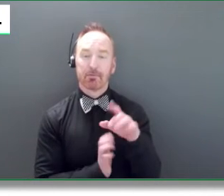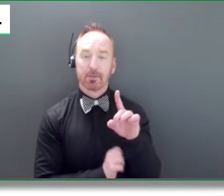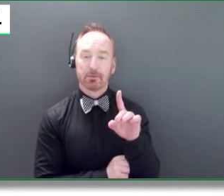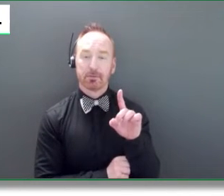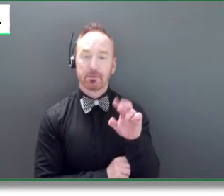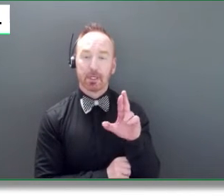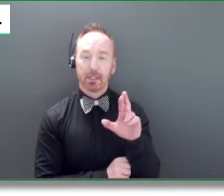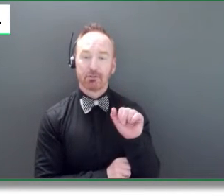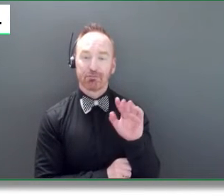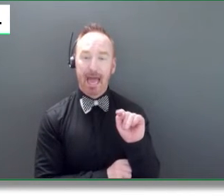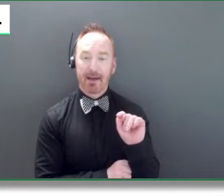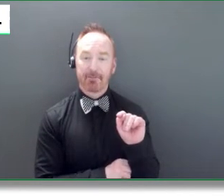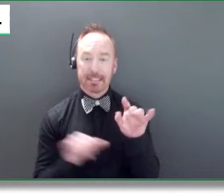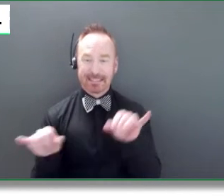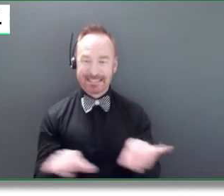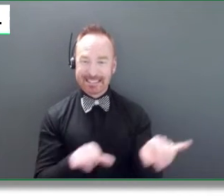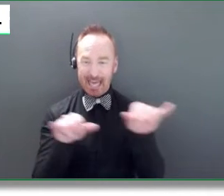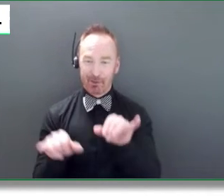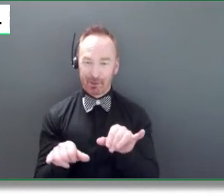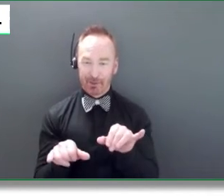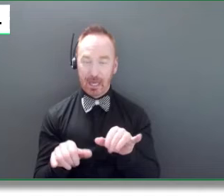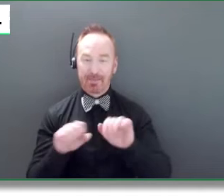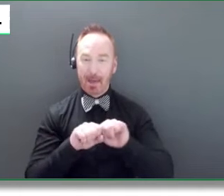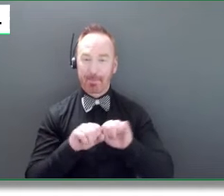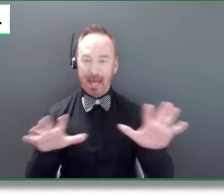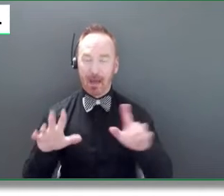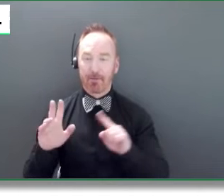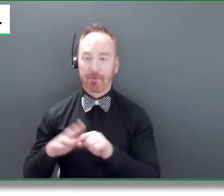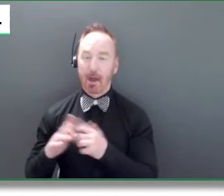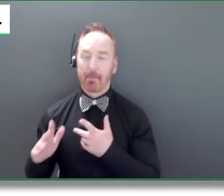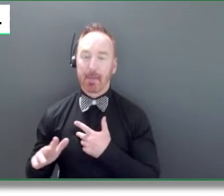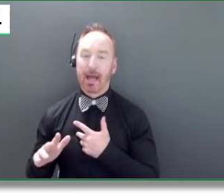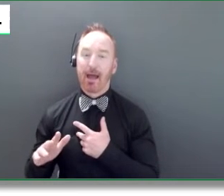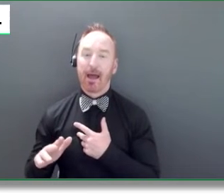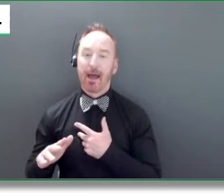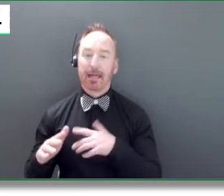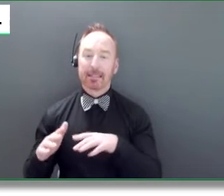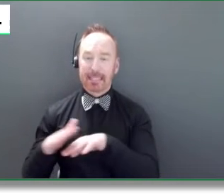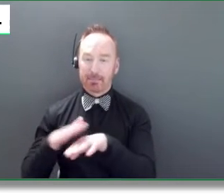Standards Canada. This I just learned that this draft